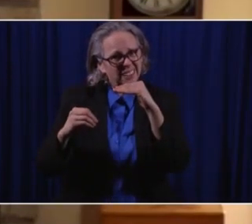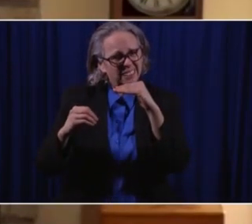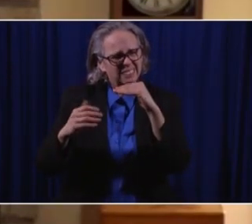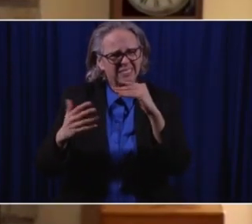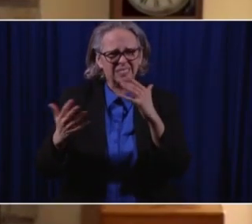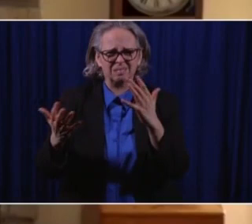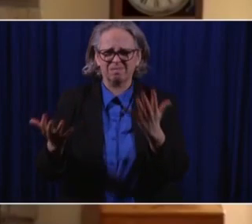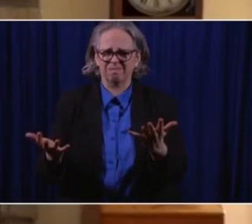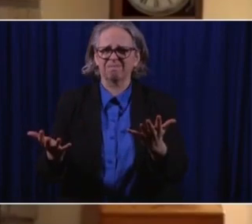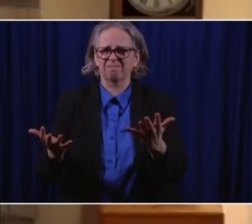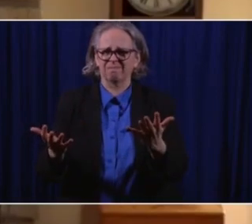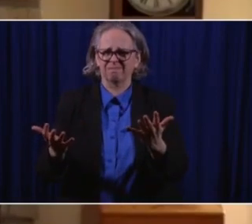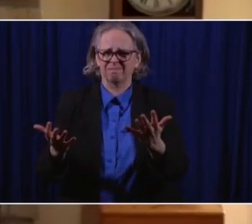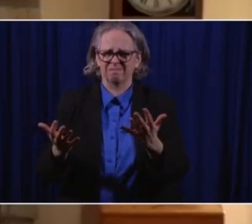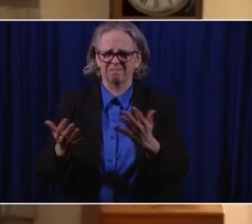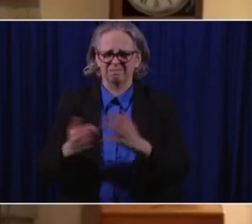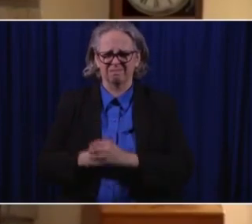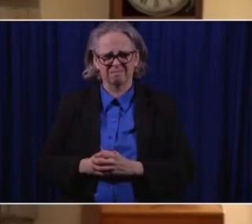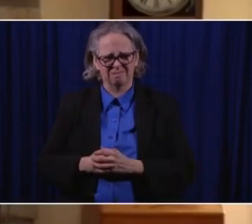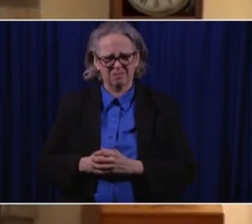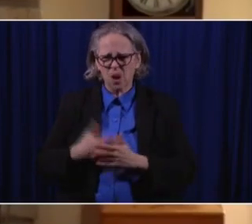to do so stage that are above 15%. Sadly we're quickly headed